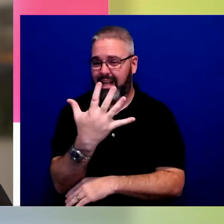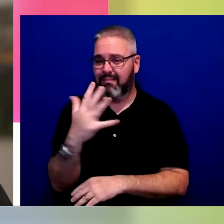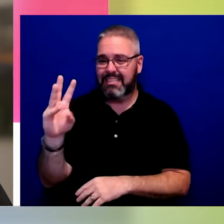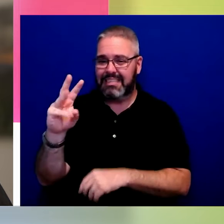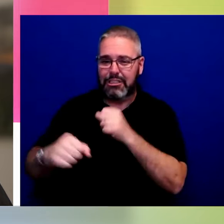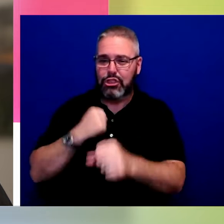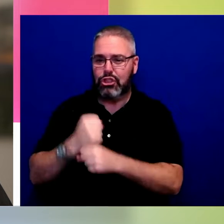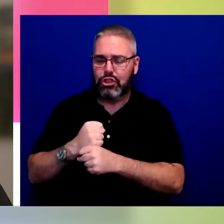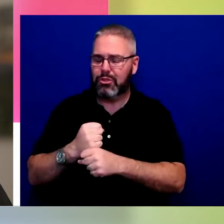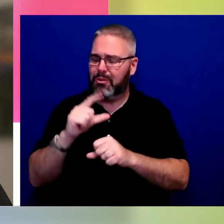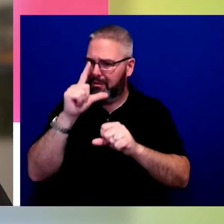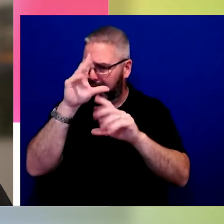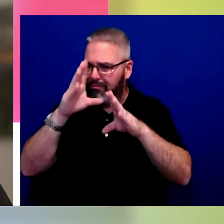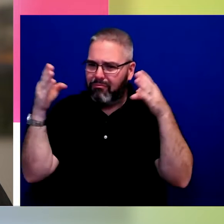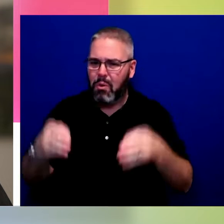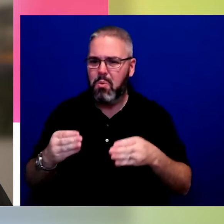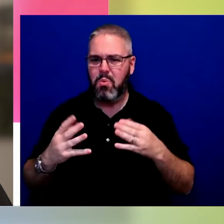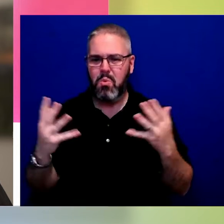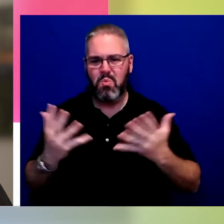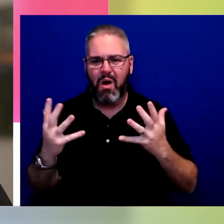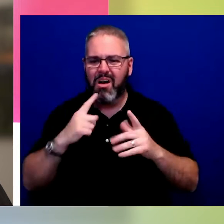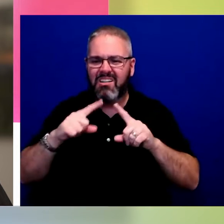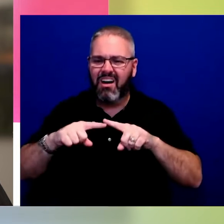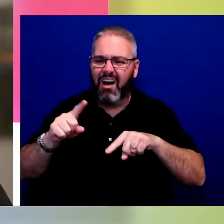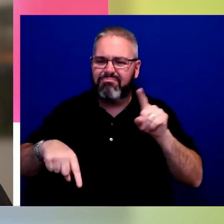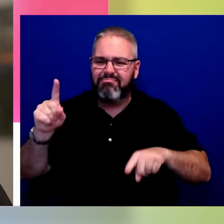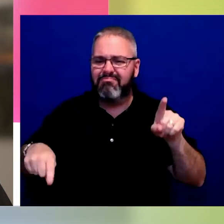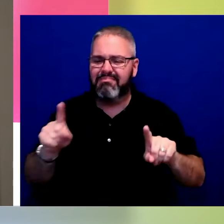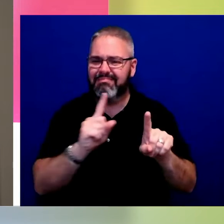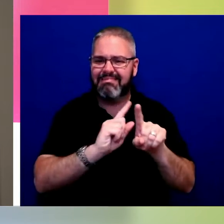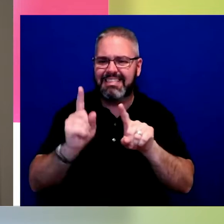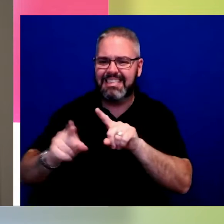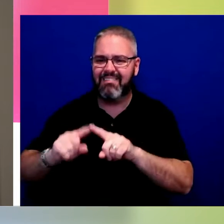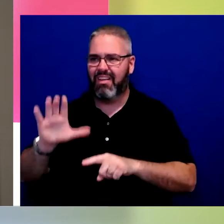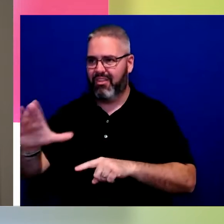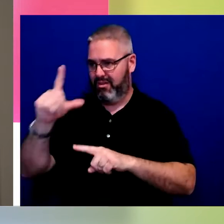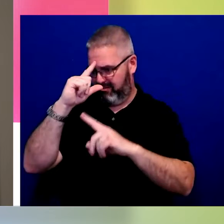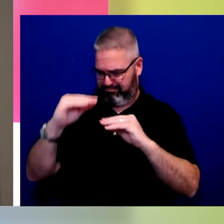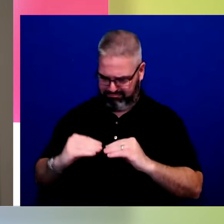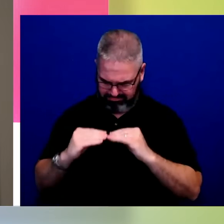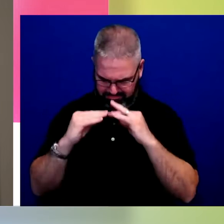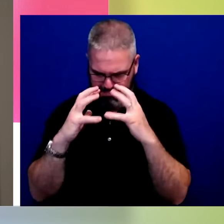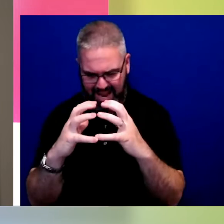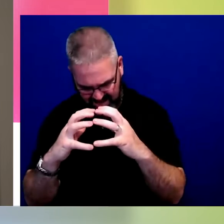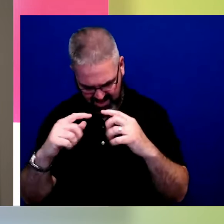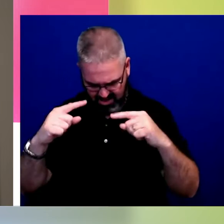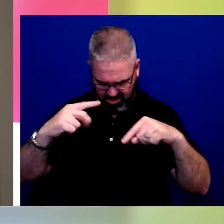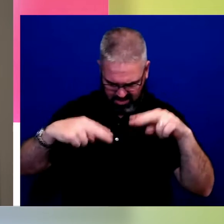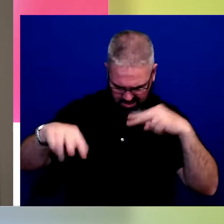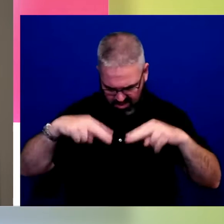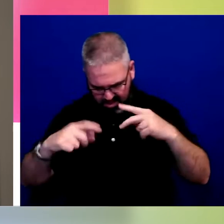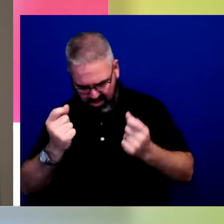about exploring the vast cosmos of the mind and removing any limiting beliefs